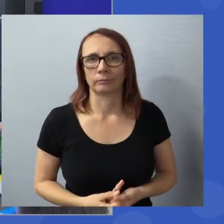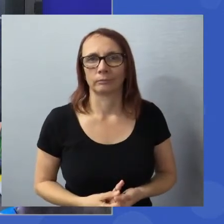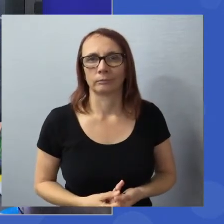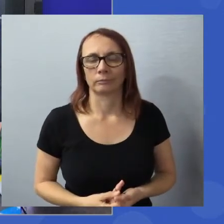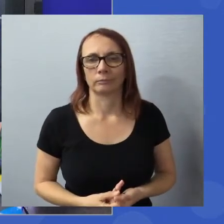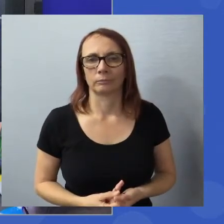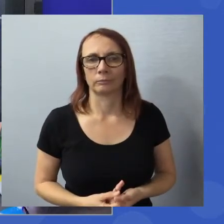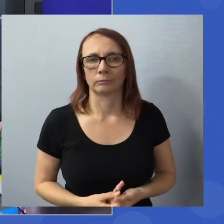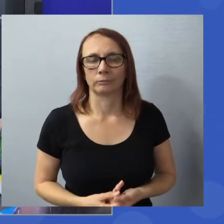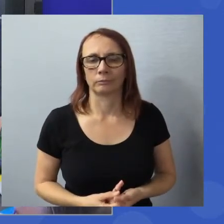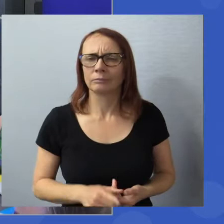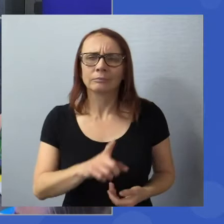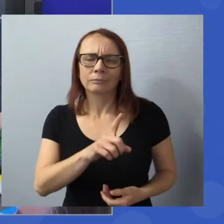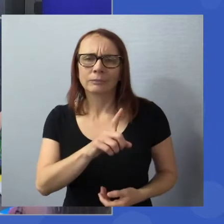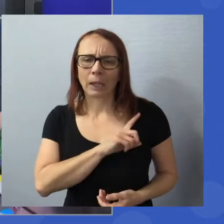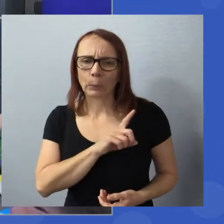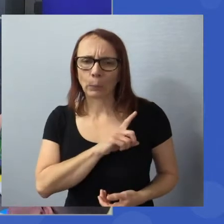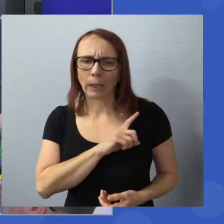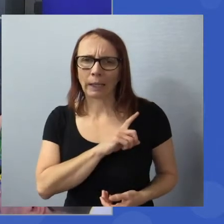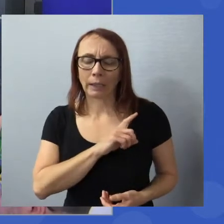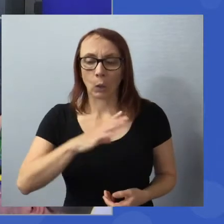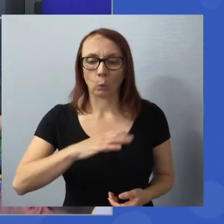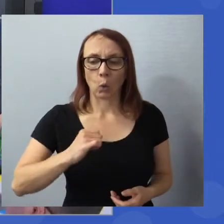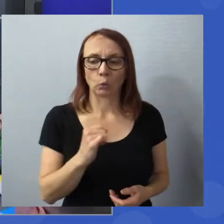wanna do this is because we want to make Scotland a world leader in sustainable